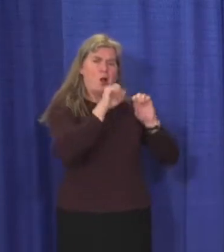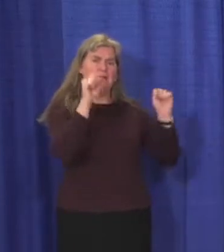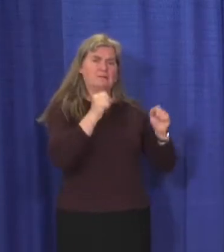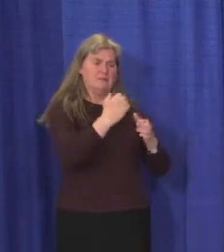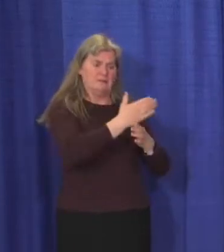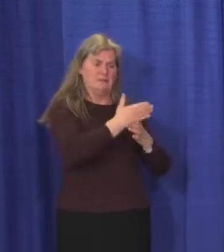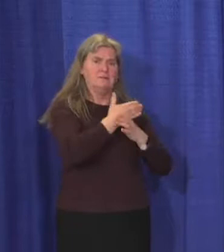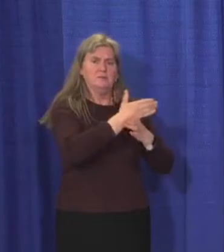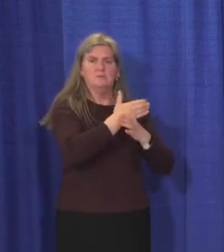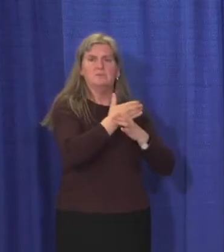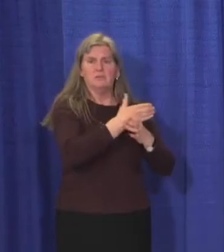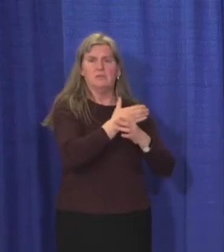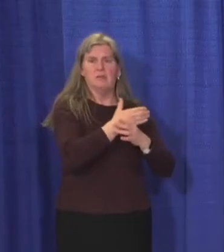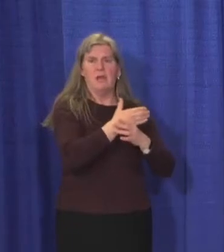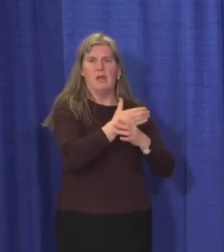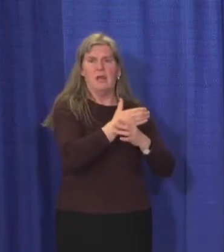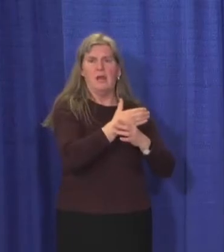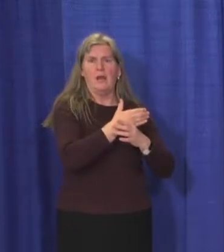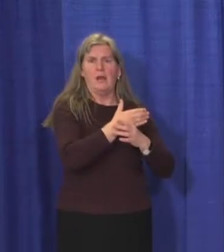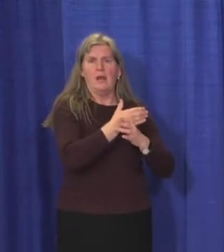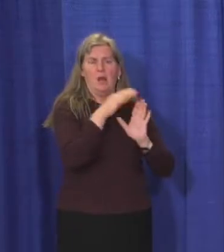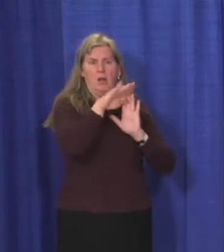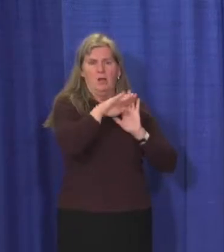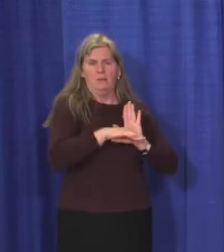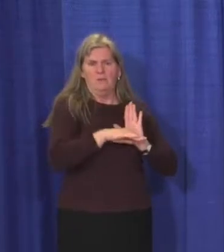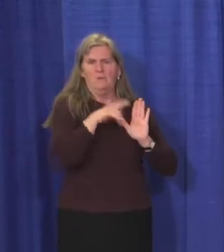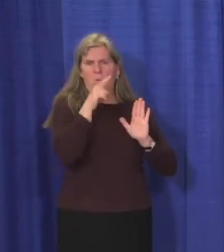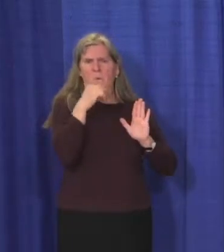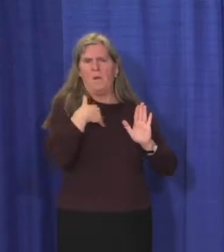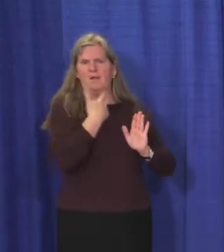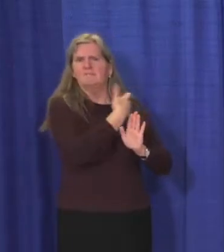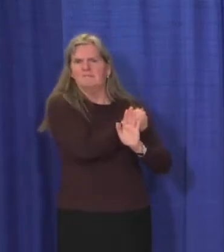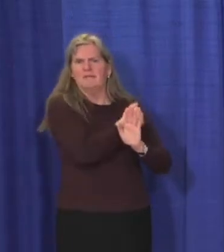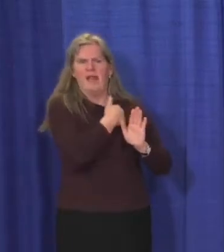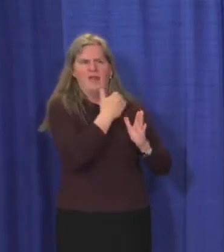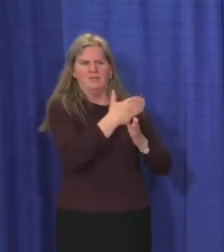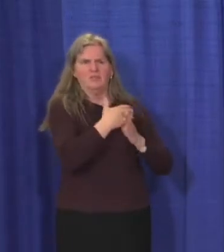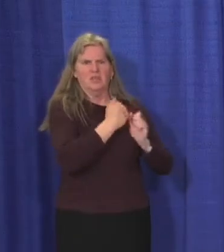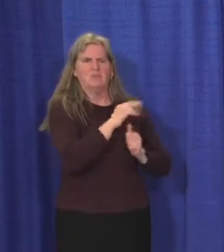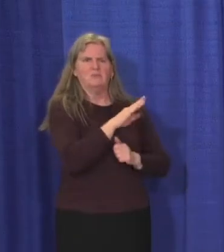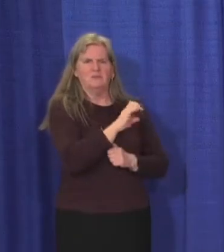immunization registry that